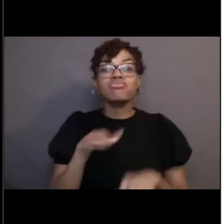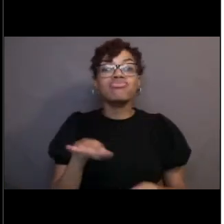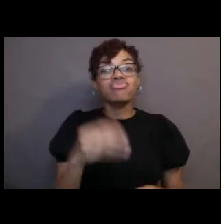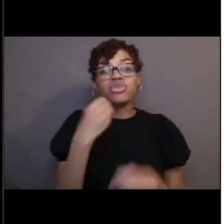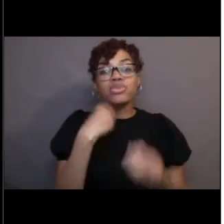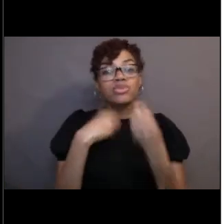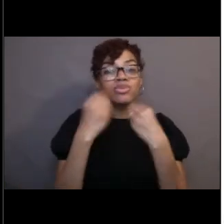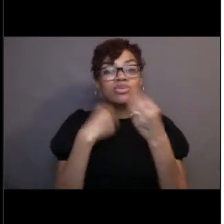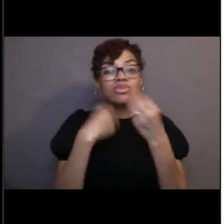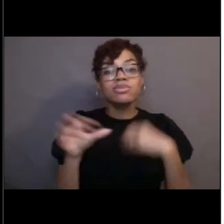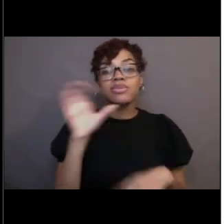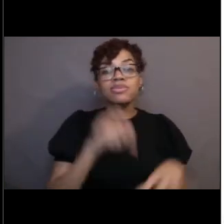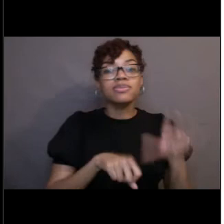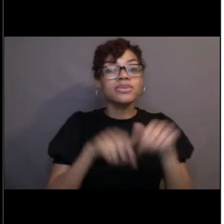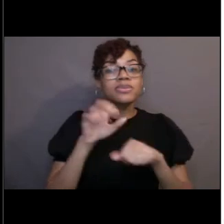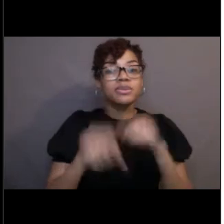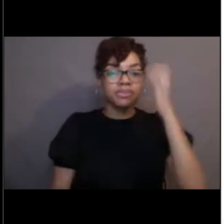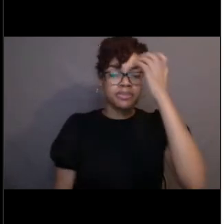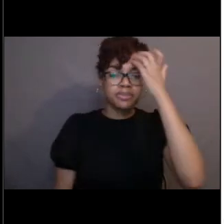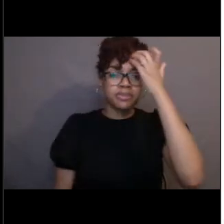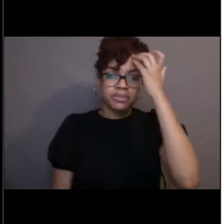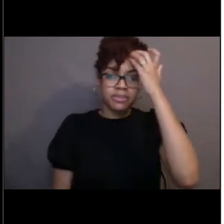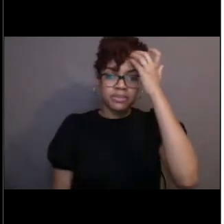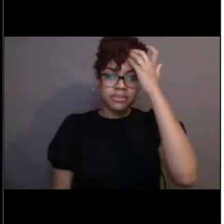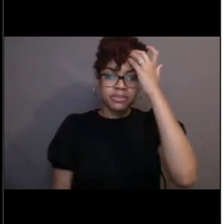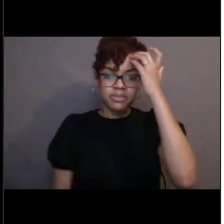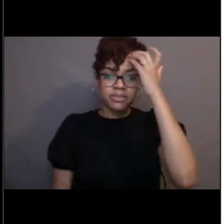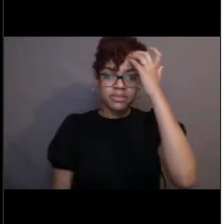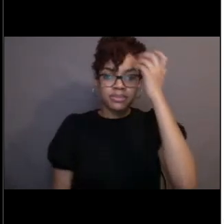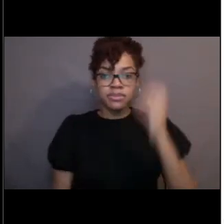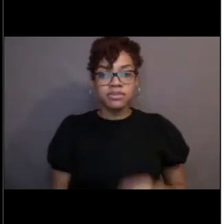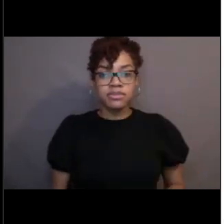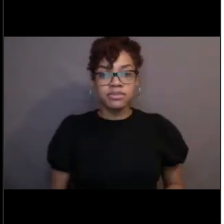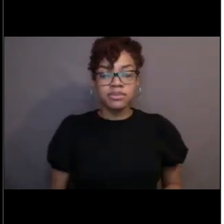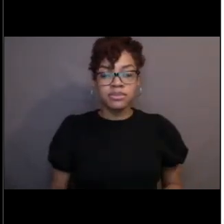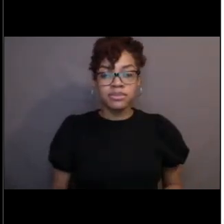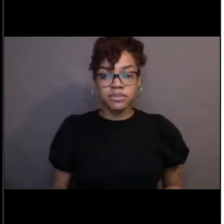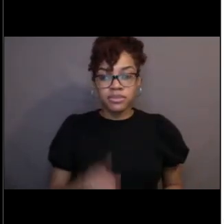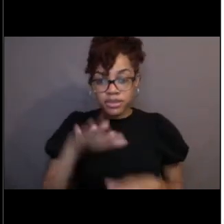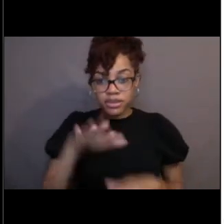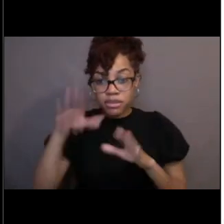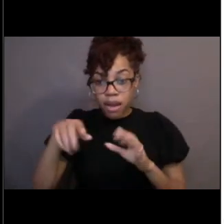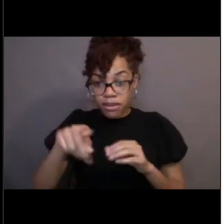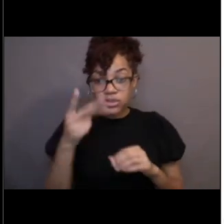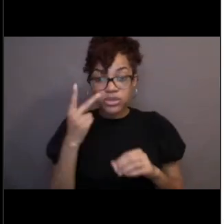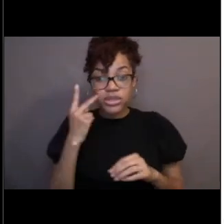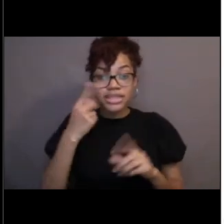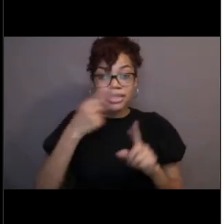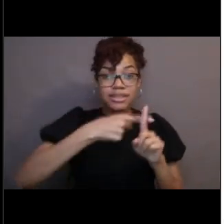And at the bottom here, we have the temperature and depth recorded from the camera. So the camera not only records it,